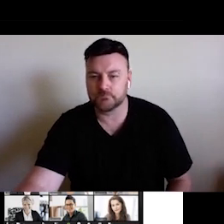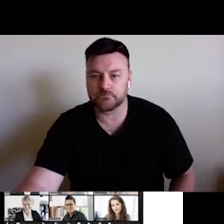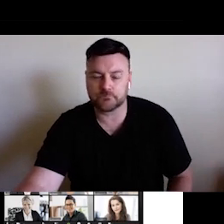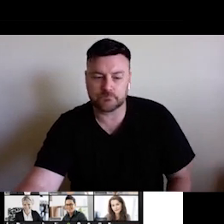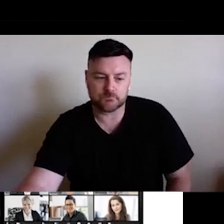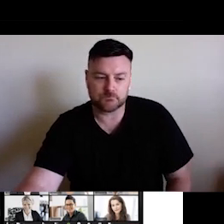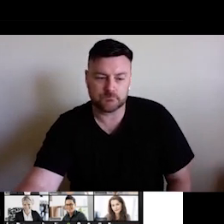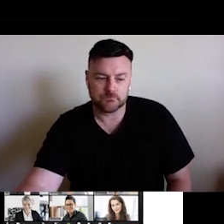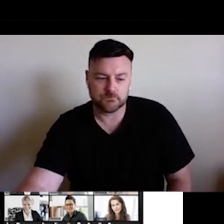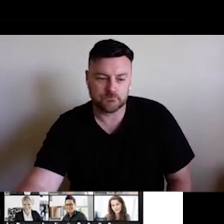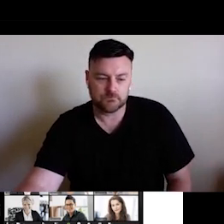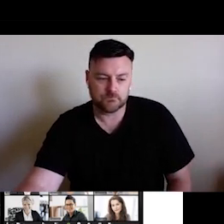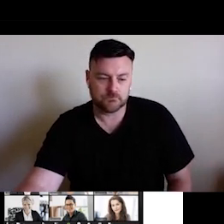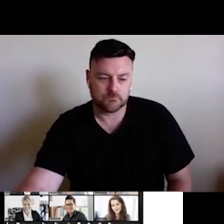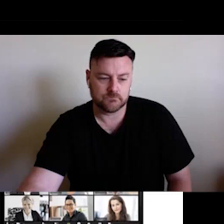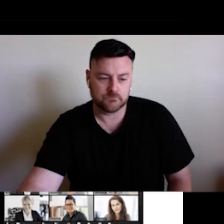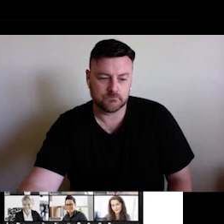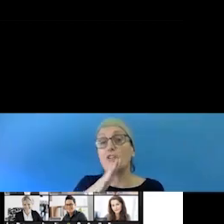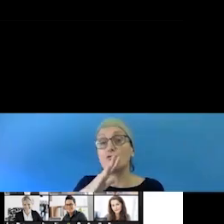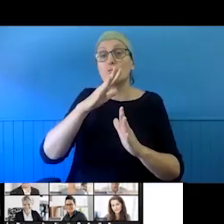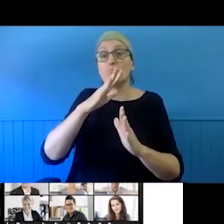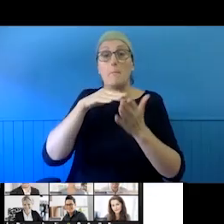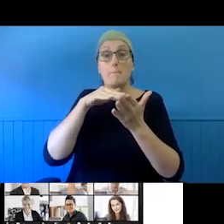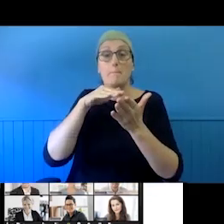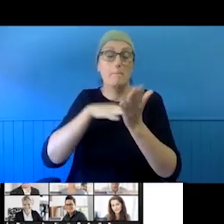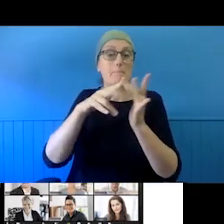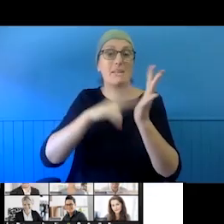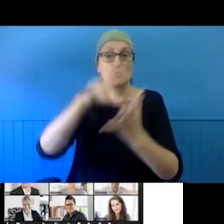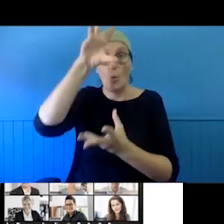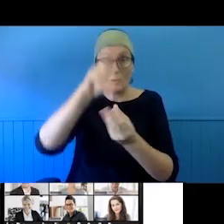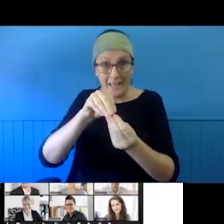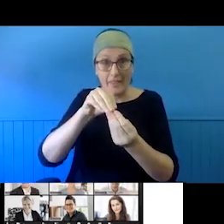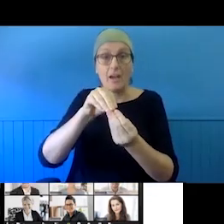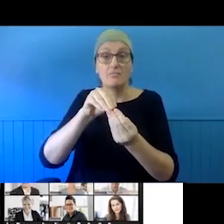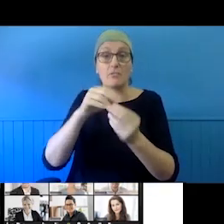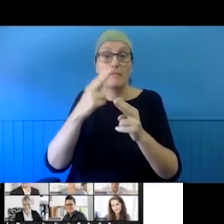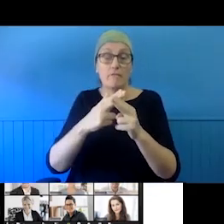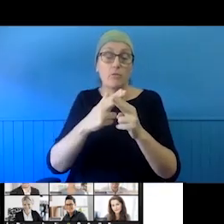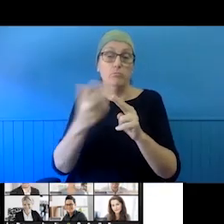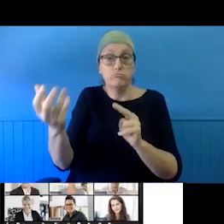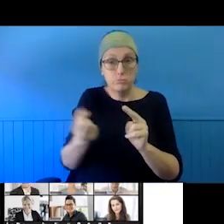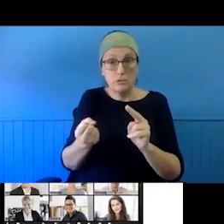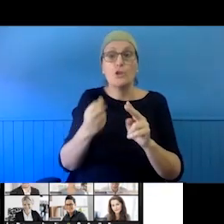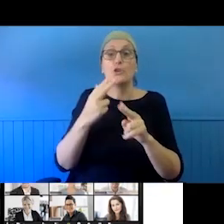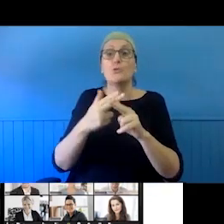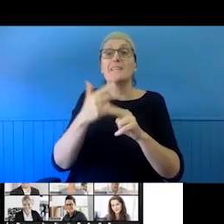days. You need seven unique broadcast days in the last 30 days. You need to have an average of three concurrent viewers or more over the